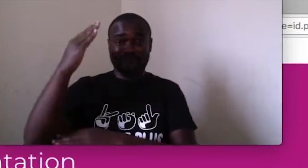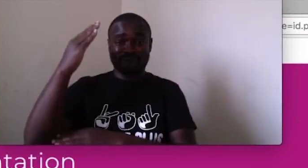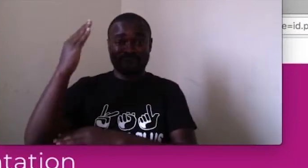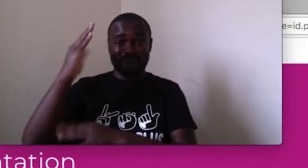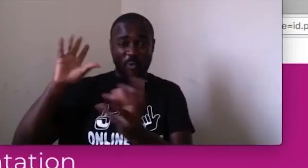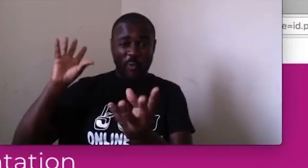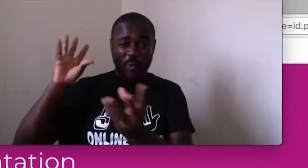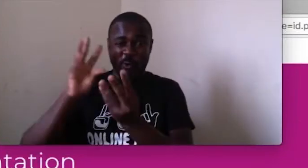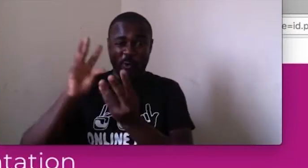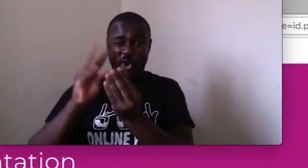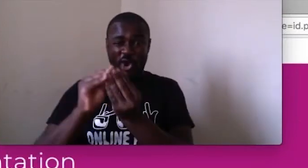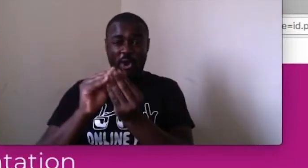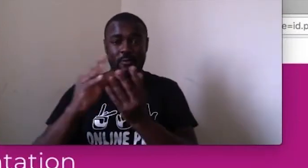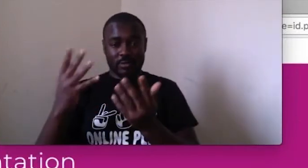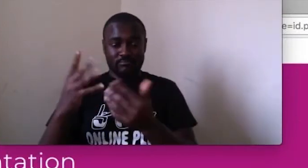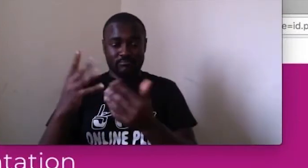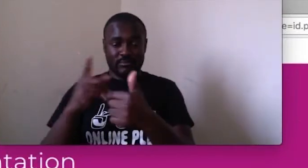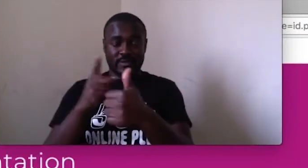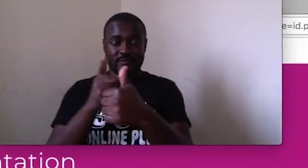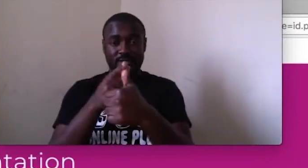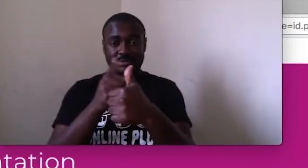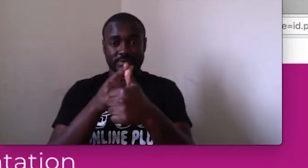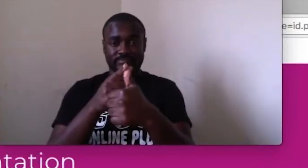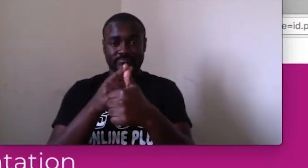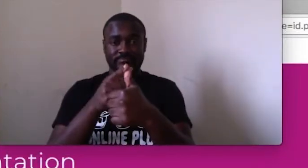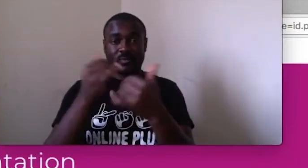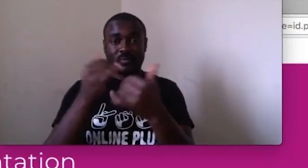So today's presentation, what we'd like to talk about